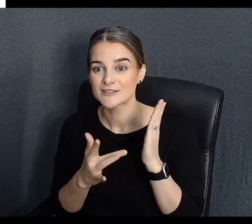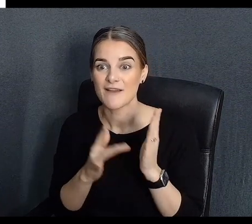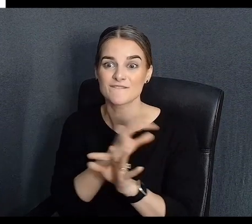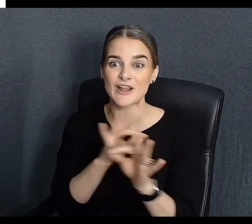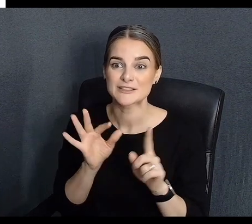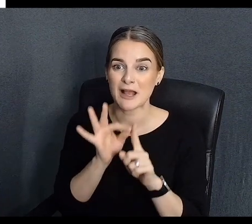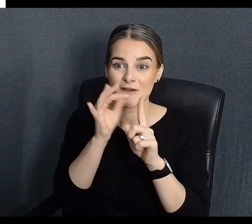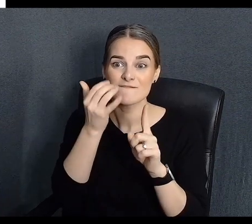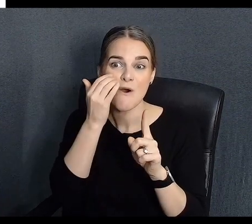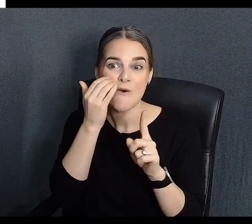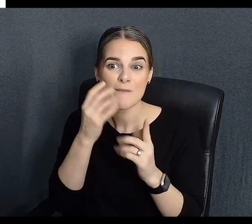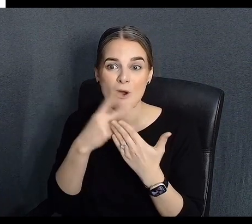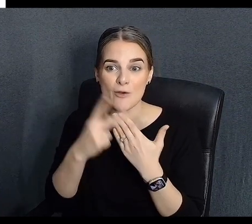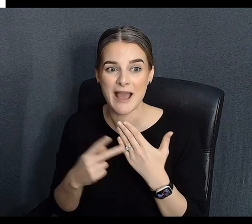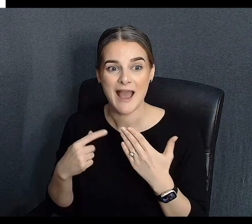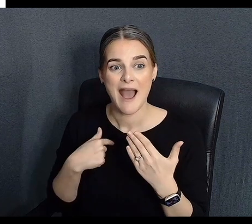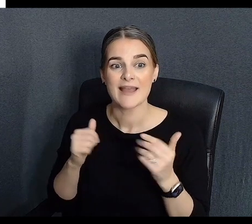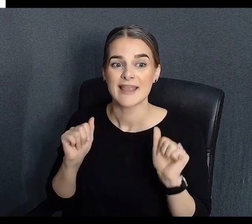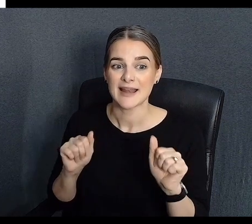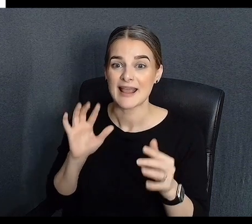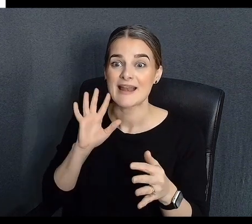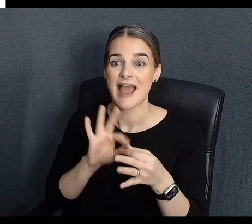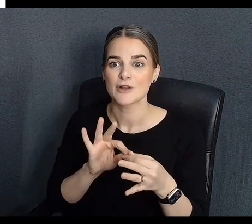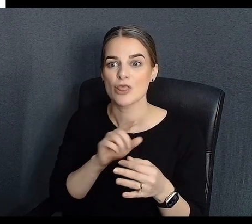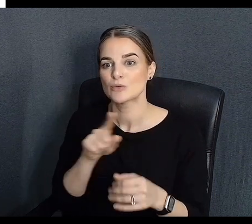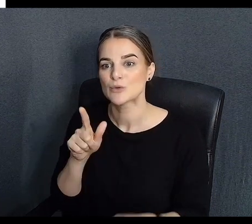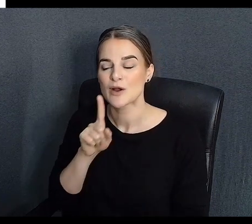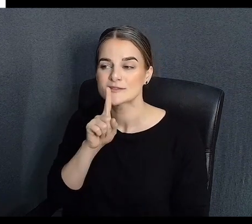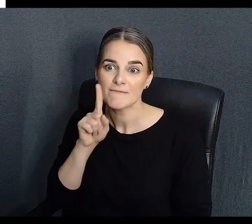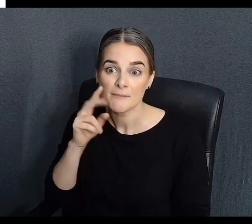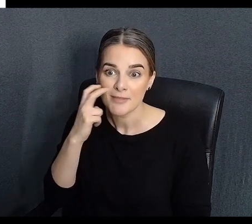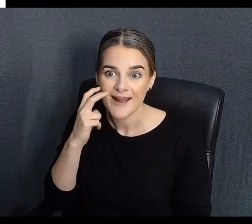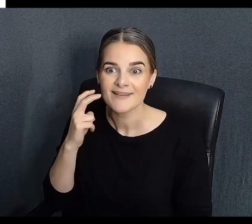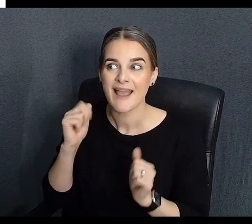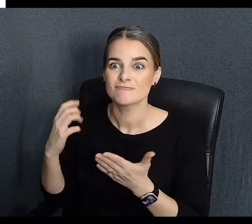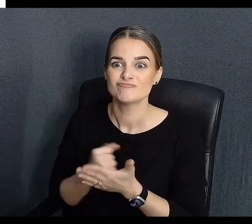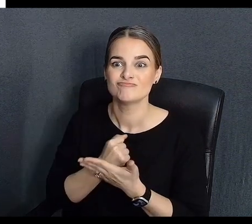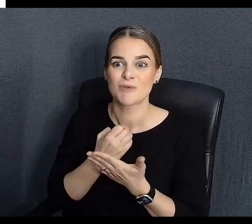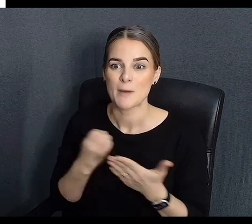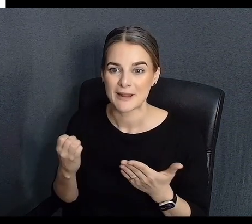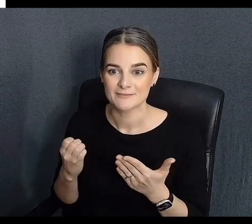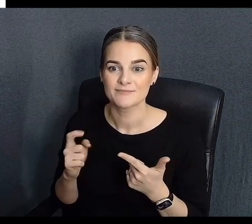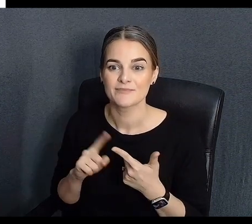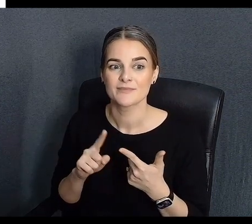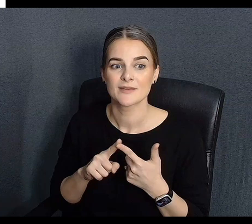ICanConnect, which is to help folks who are deafblind get equipment. Our Fabrication program, CreATe Together,